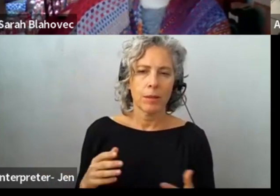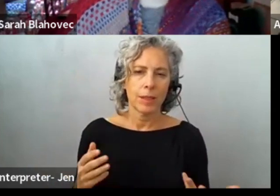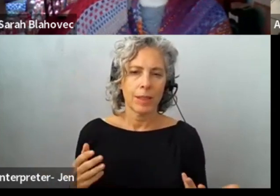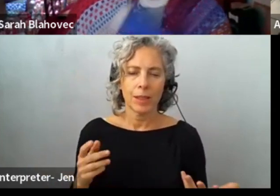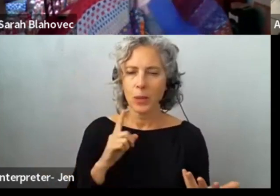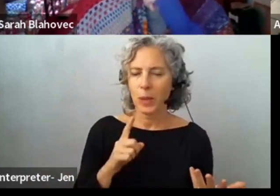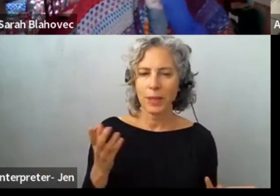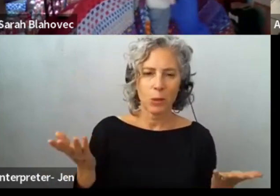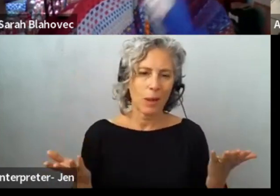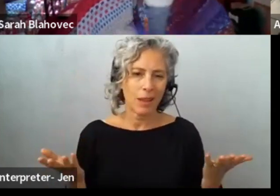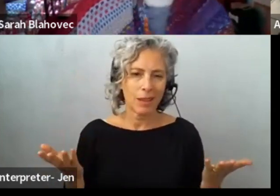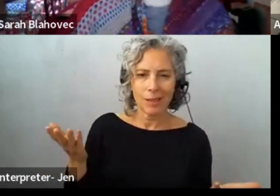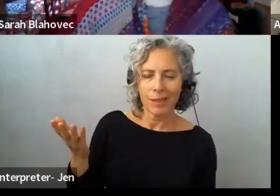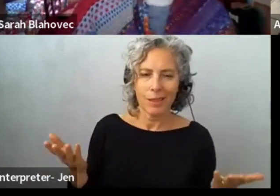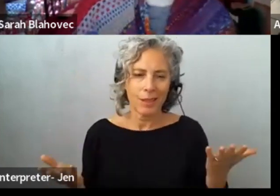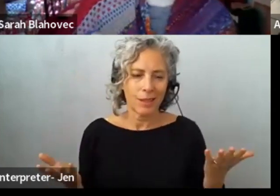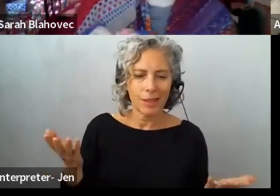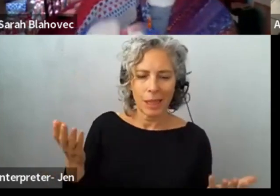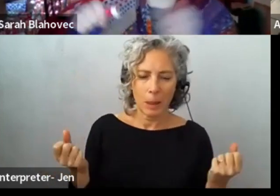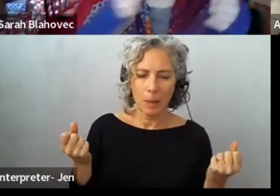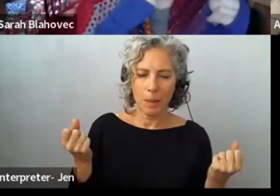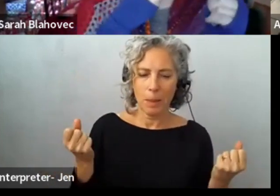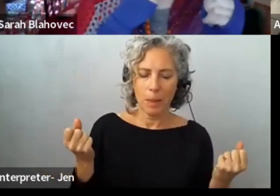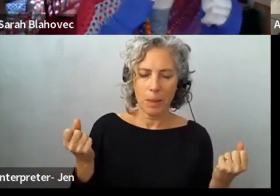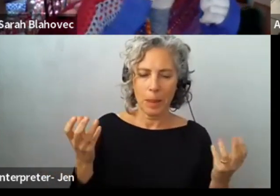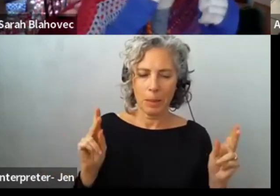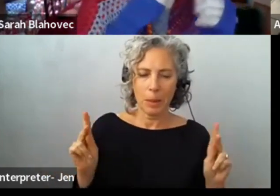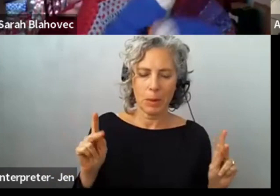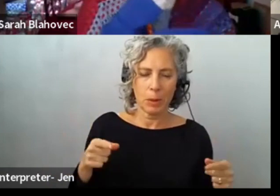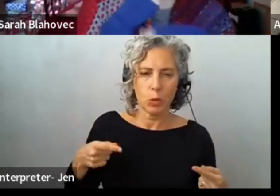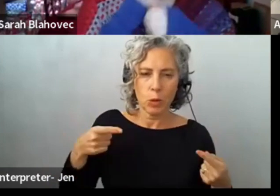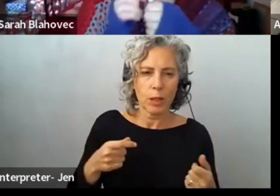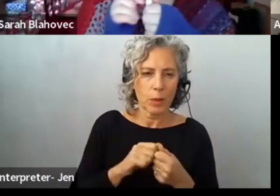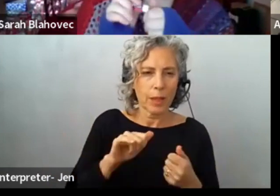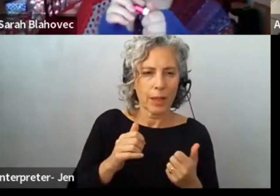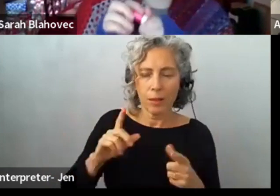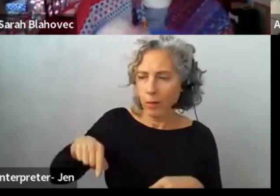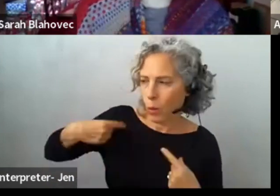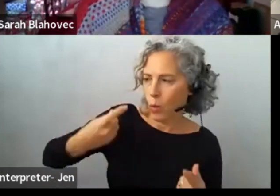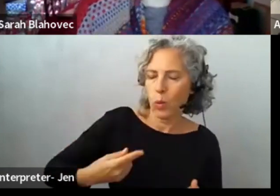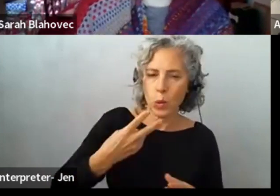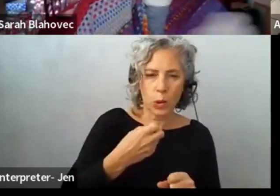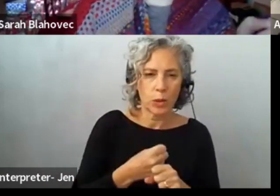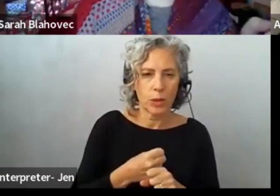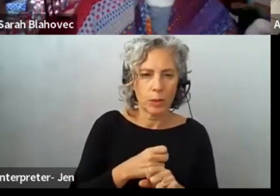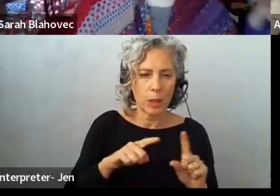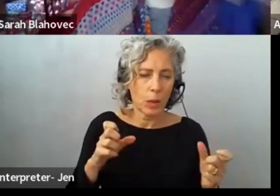balancing act that but many have been struggling with through all of this, but we'd love to hear a little bit more about your